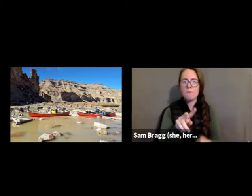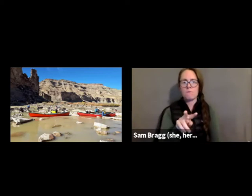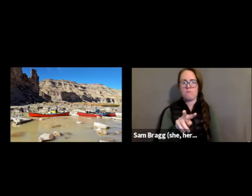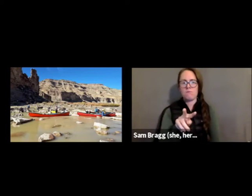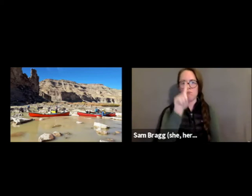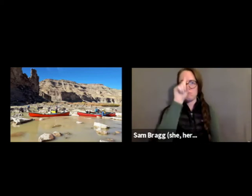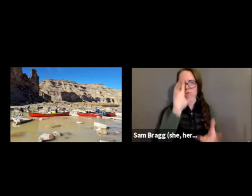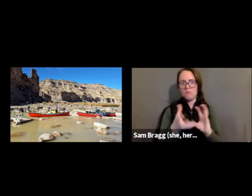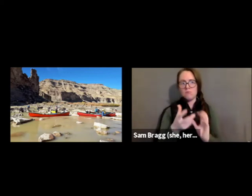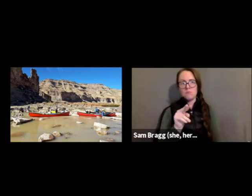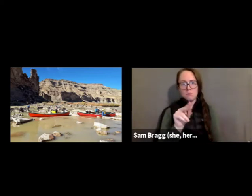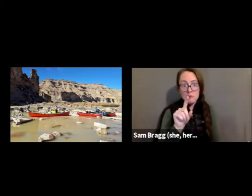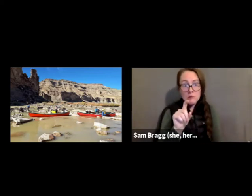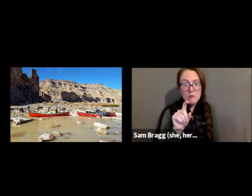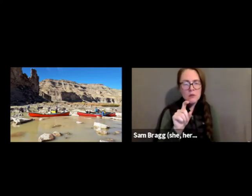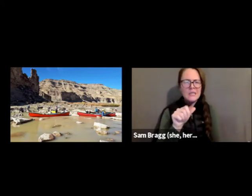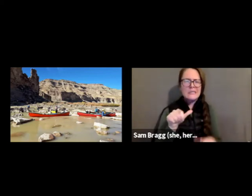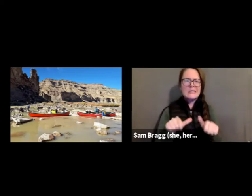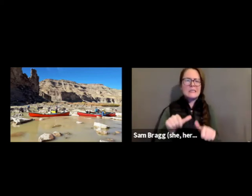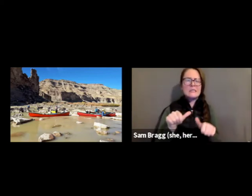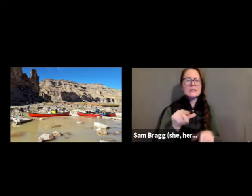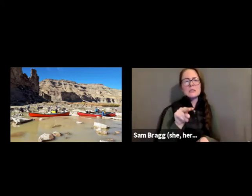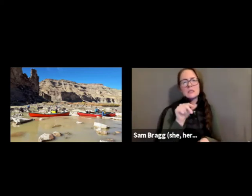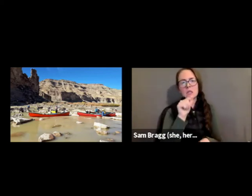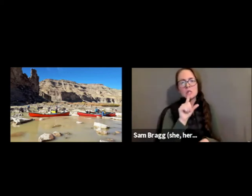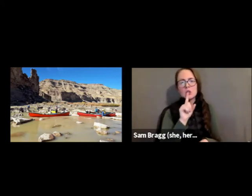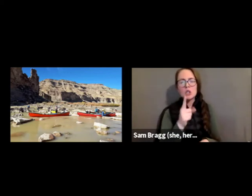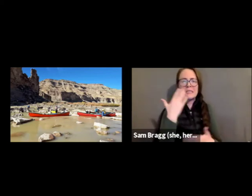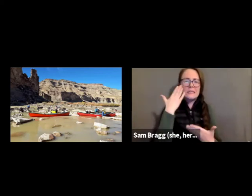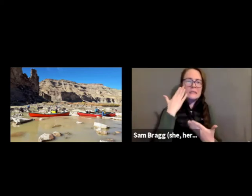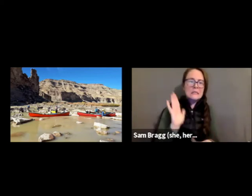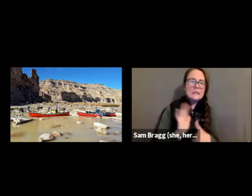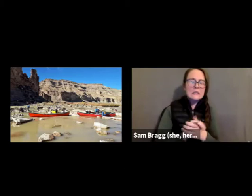and remember most of these individuals were hearing in fact all of them were and so they